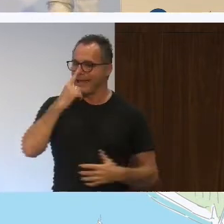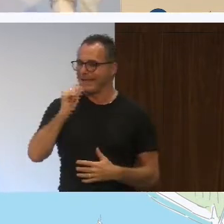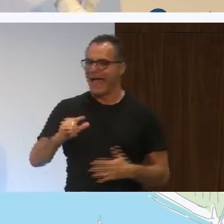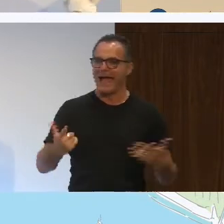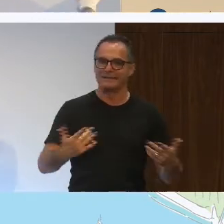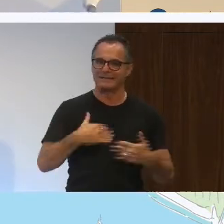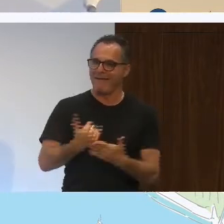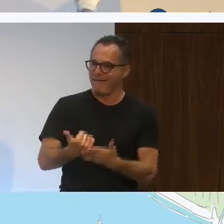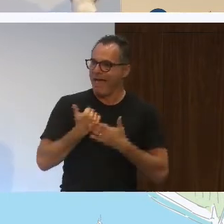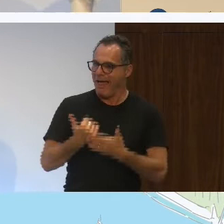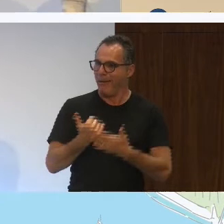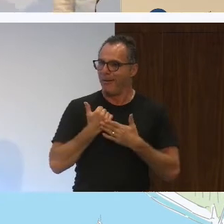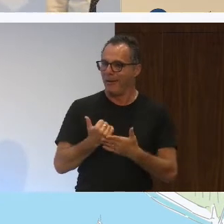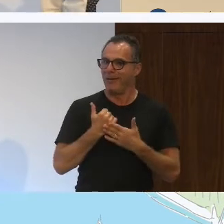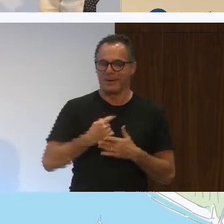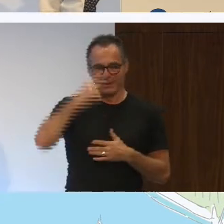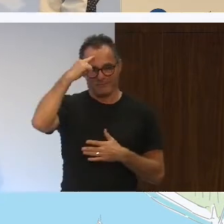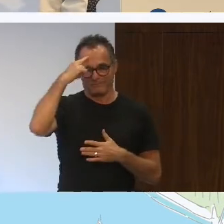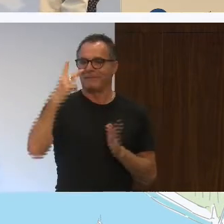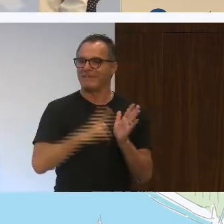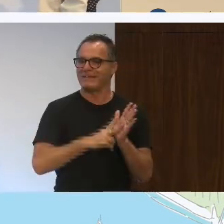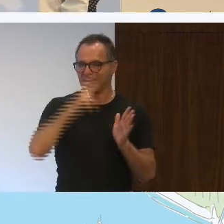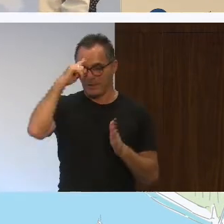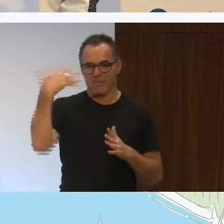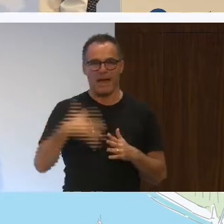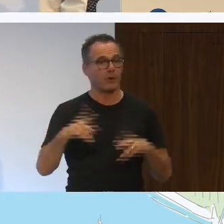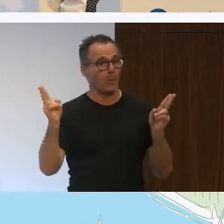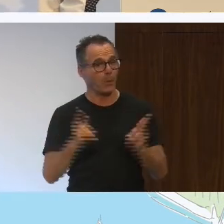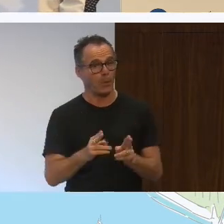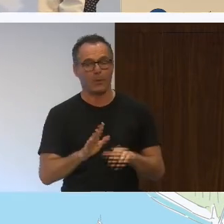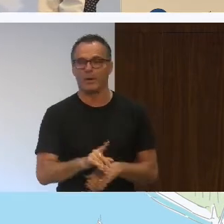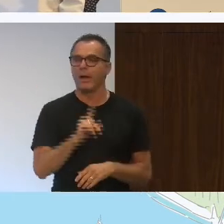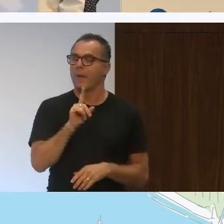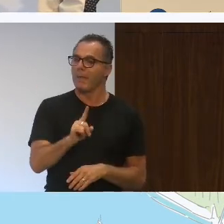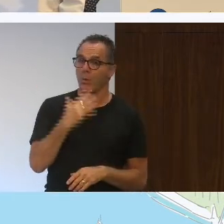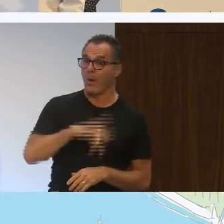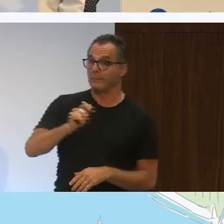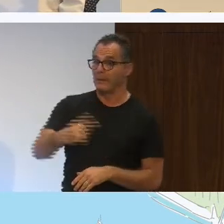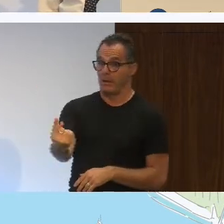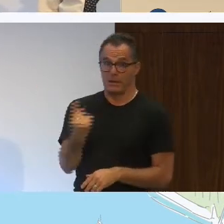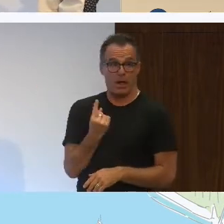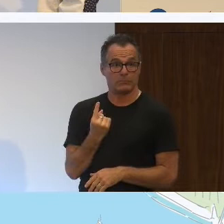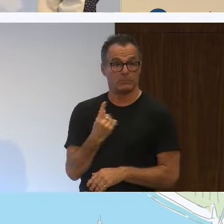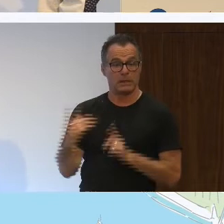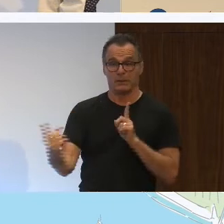and that can be useful for vestibular migraine. But by the time people come to see me, they're sort of probably going through that already.